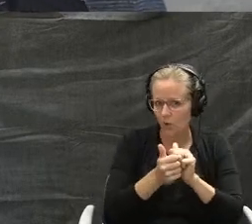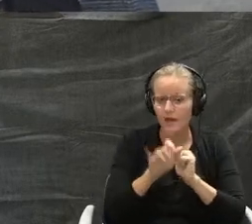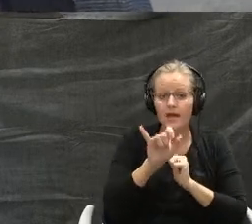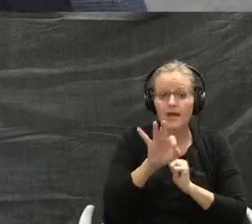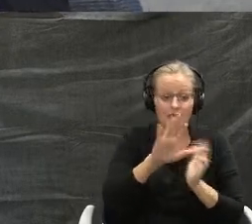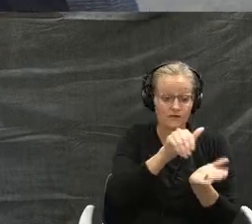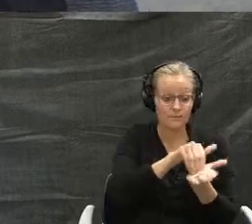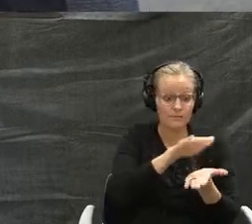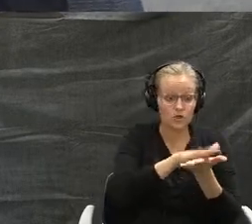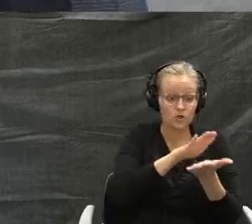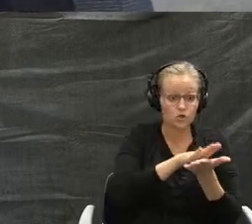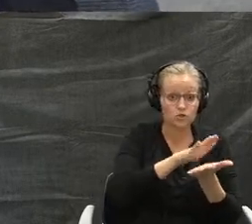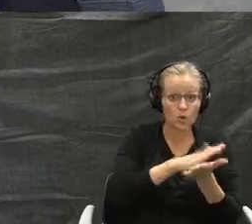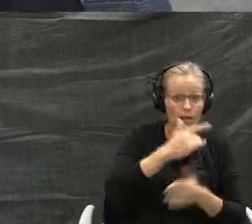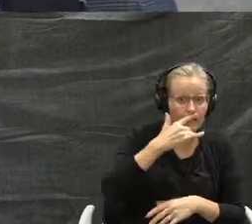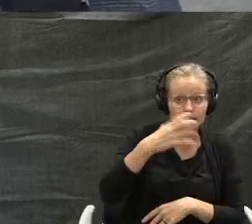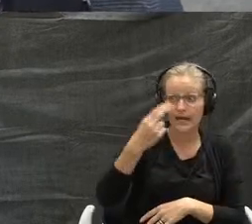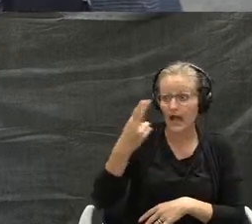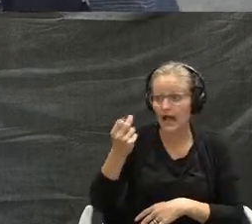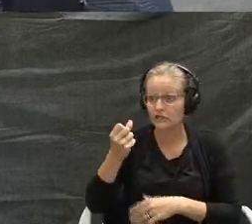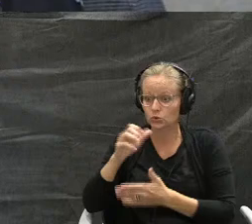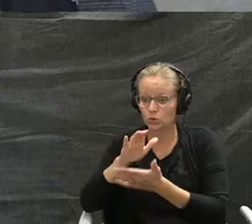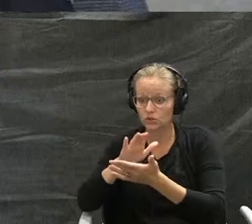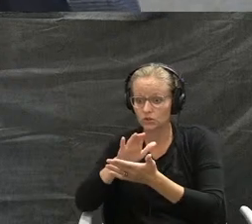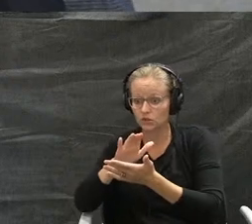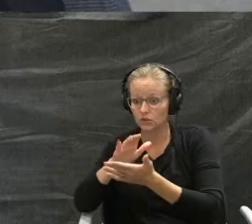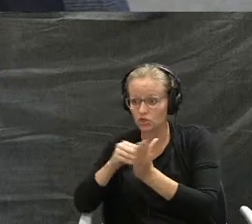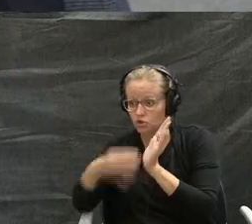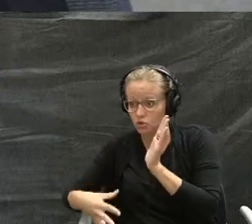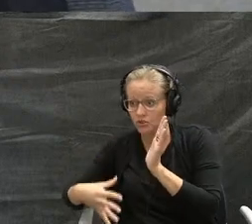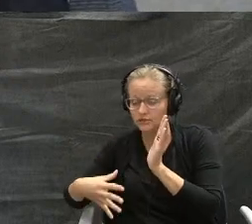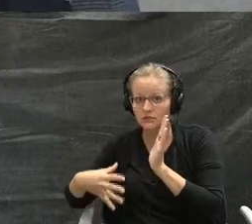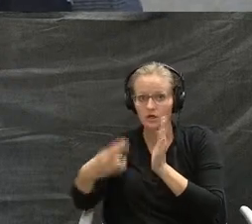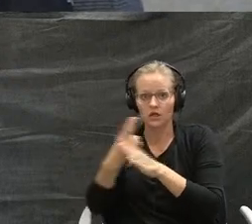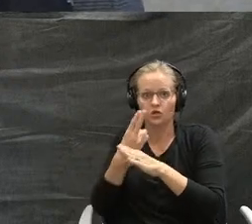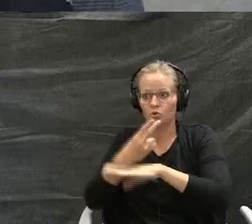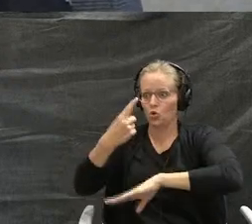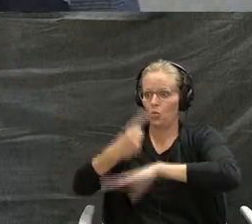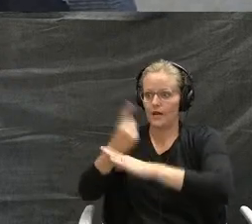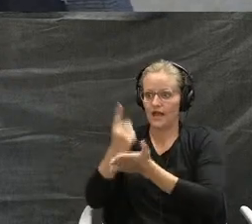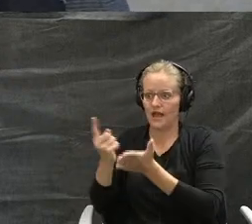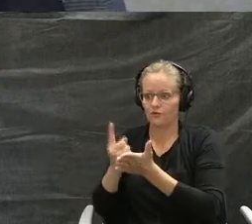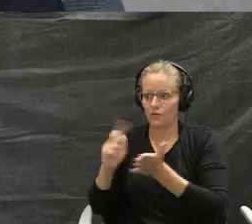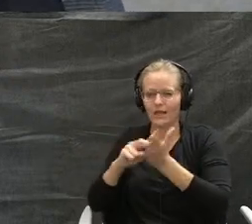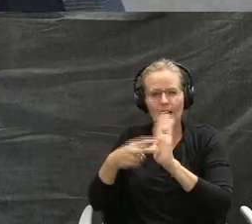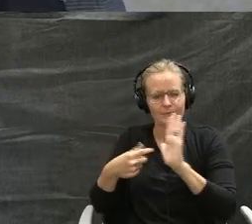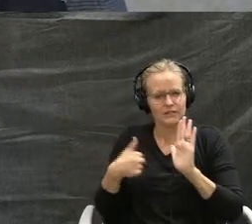are going to use the classrooms one day a week, we would be sharing the room. What would happen to all my classroom stuff